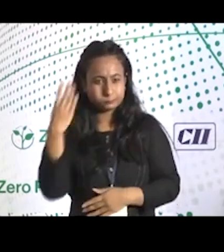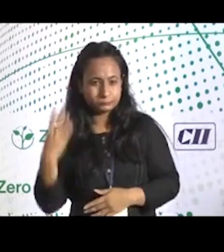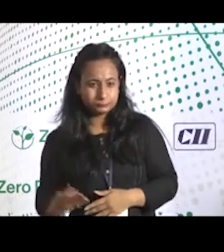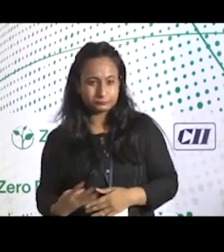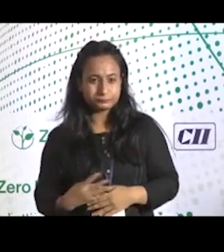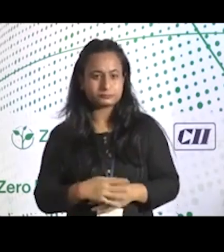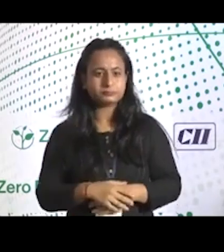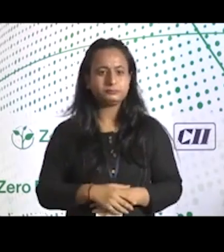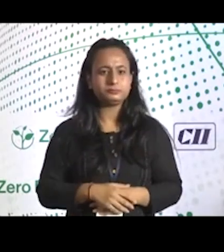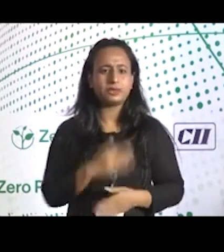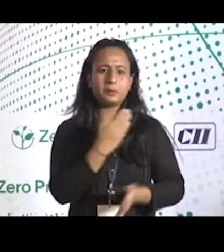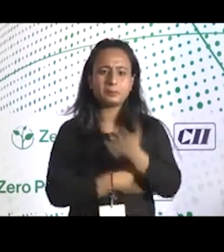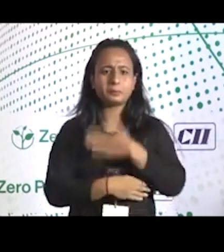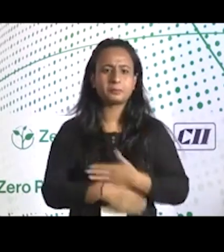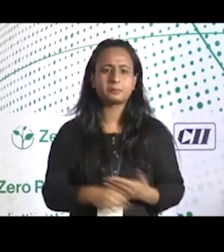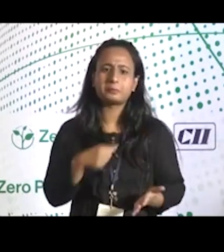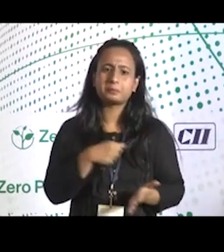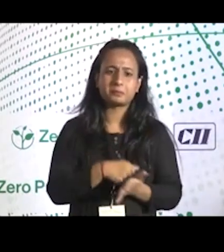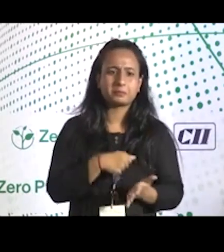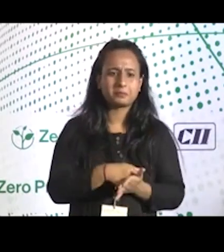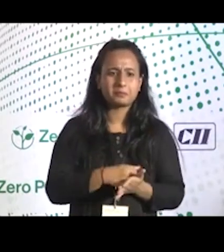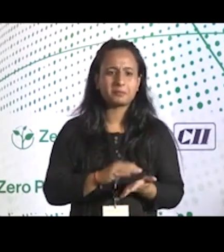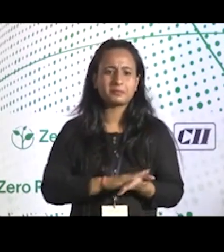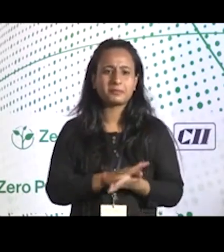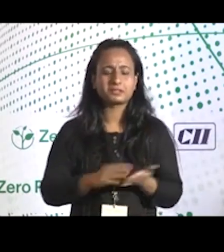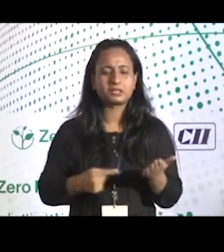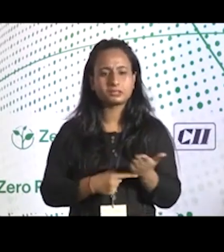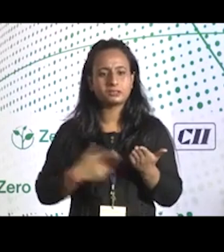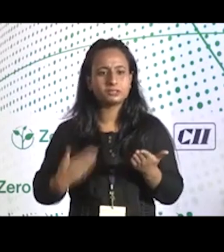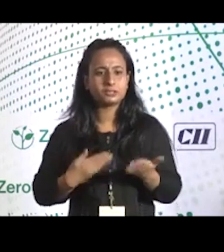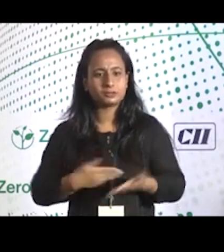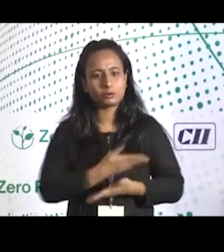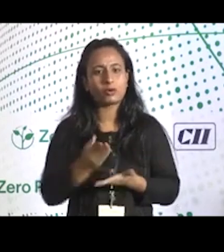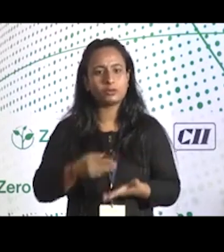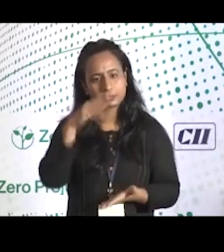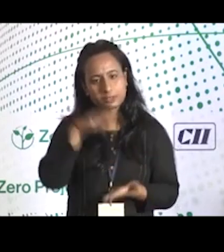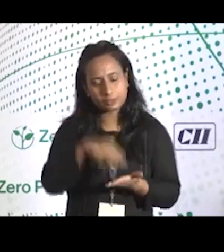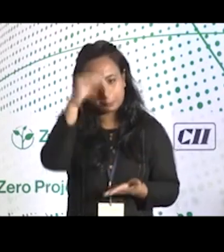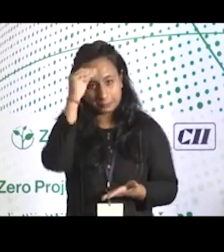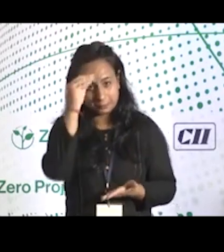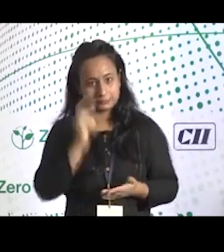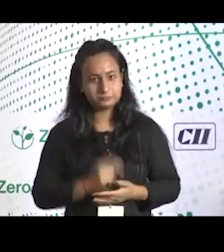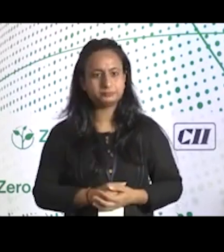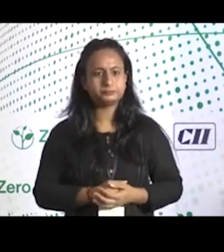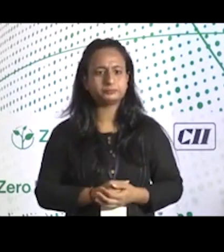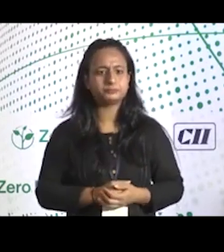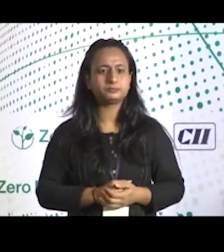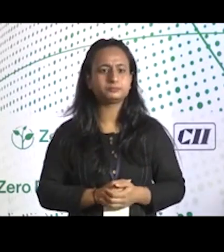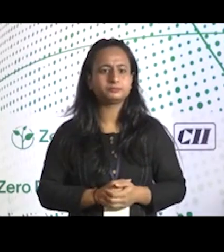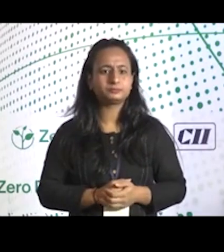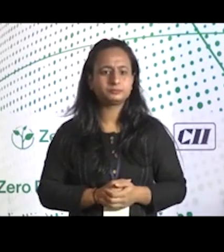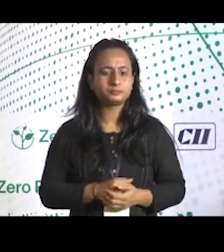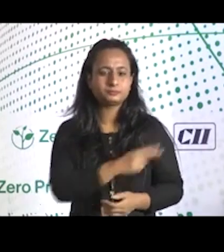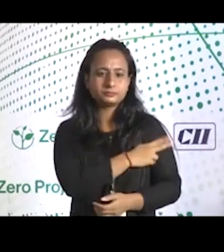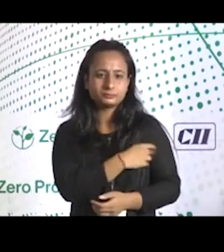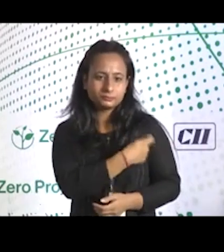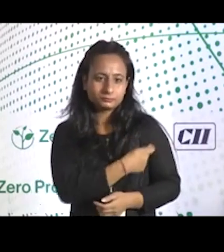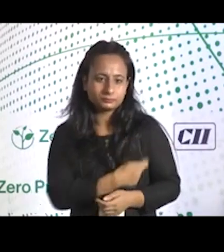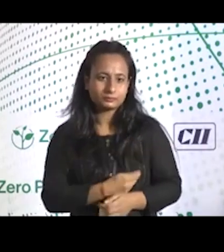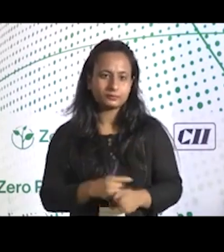The basic training that we need to give to these frontline workers and the primary care staff, which is a first touchpoint.